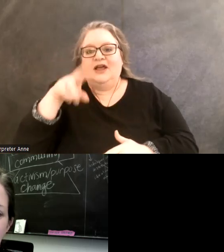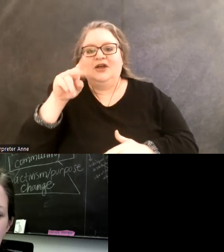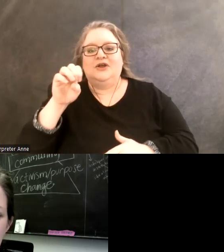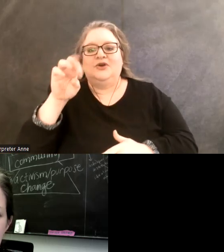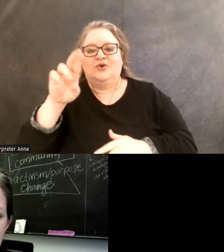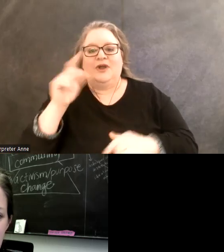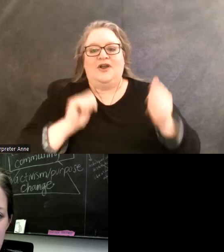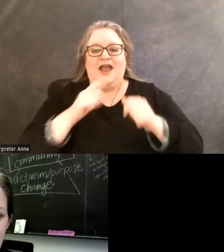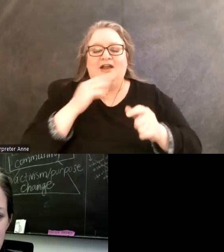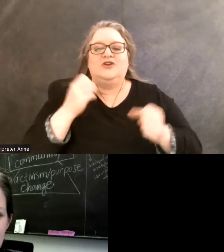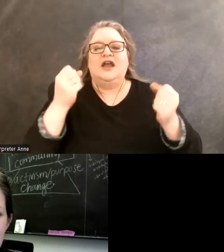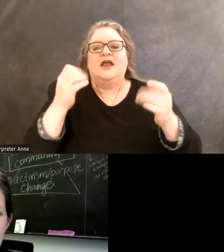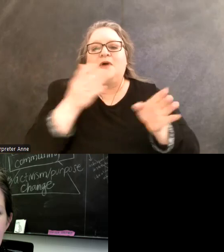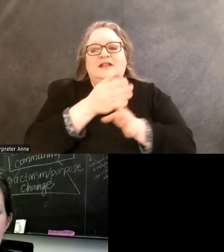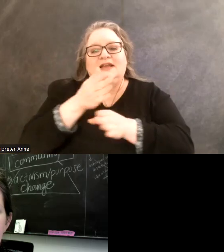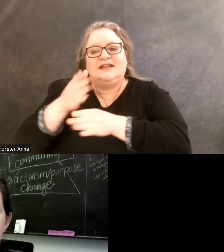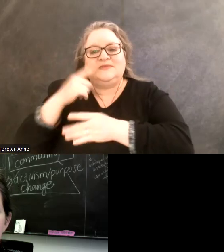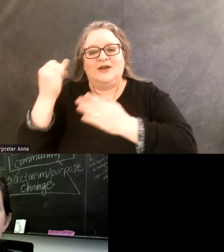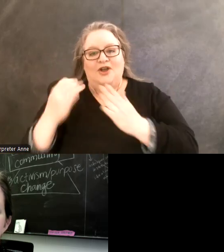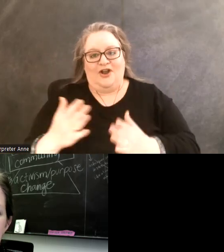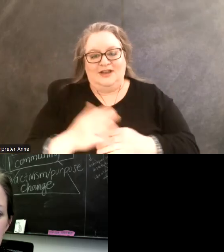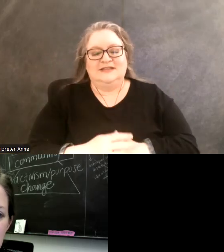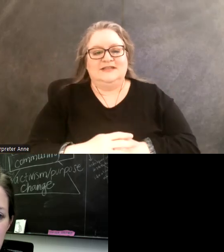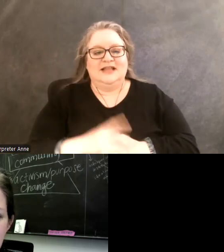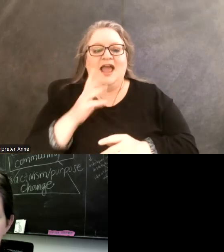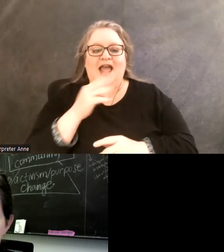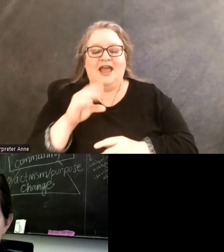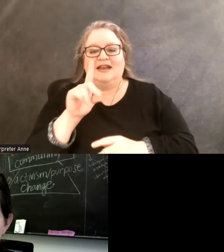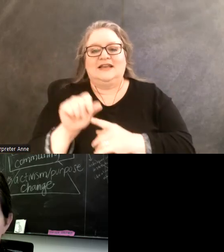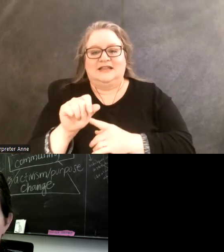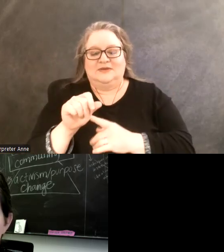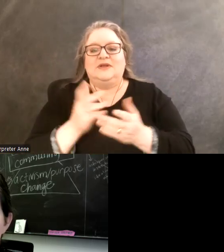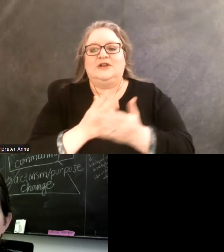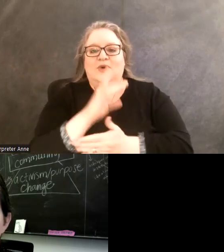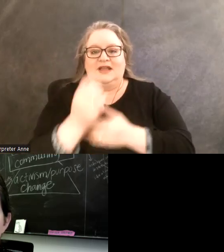multidisciplinary artist, and disability rights advocate.